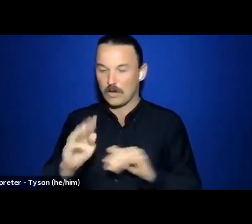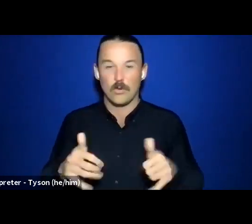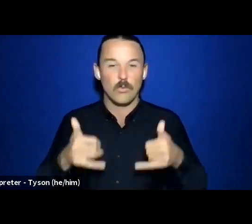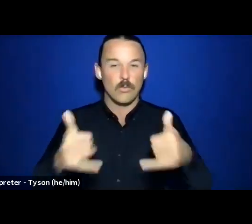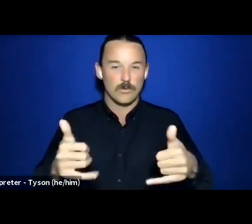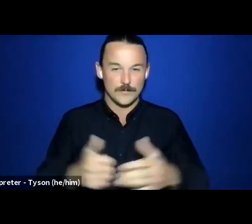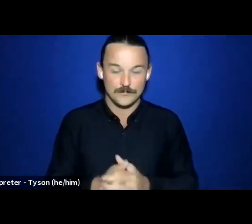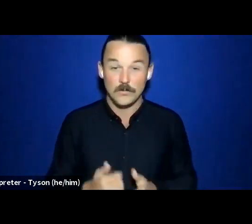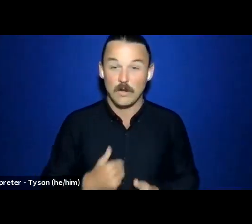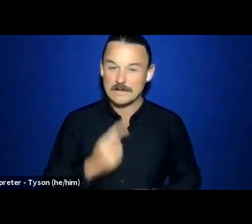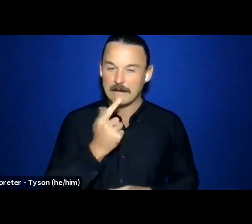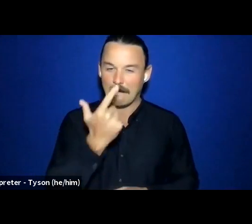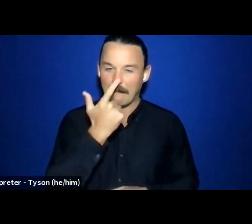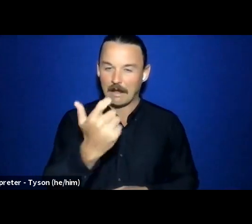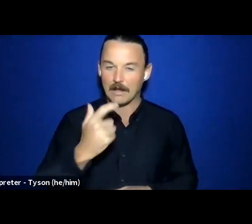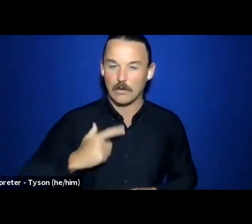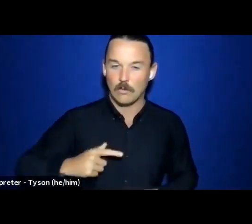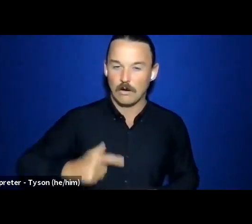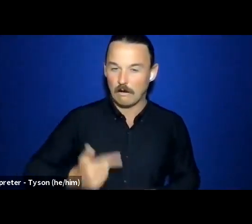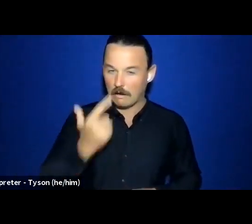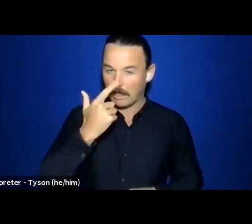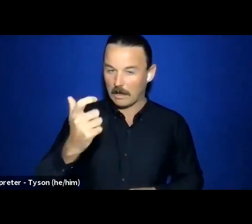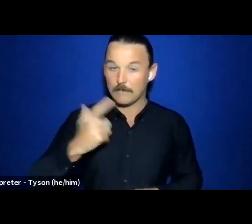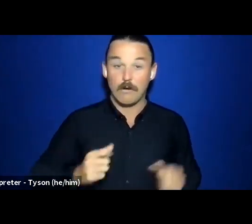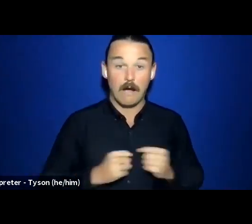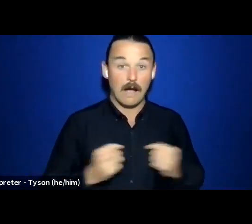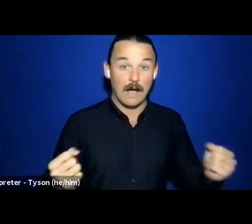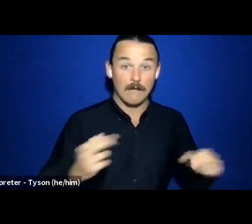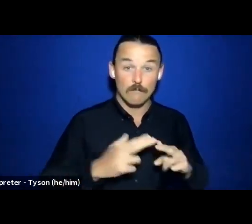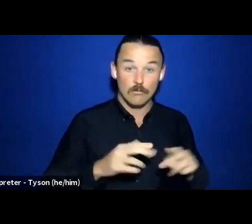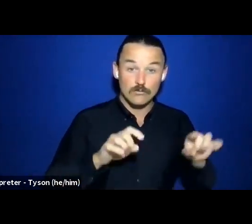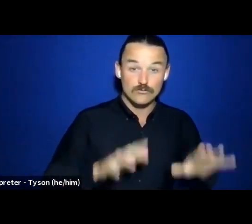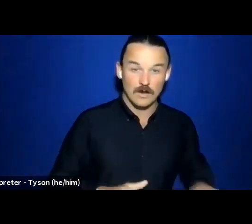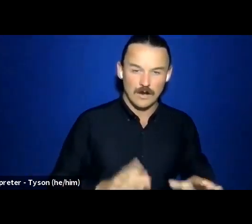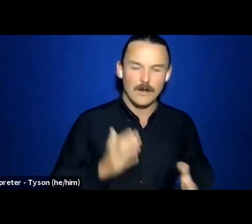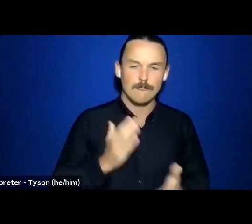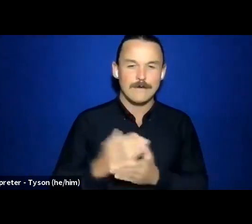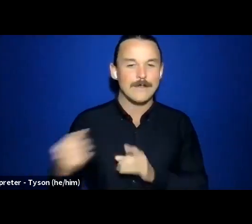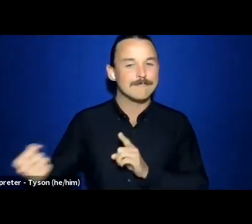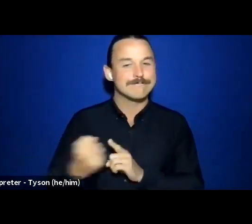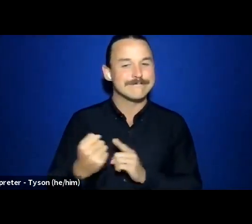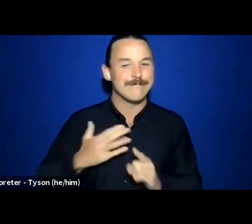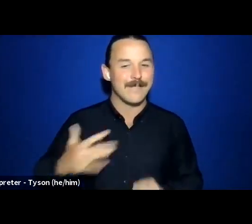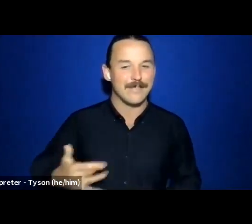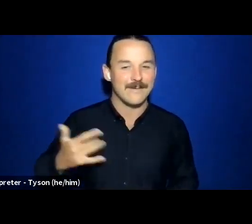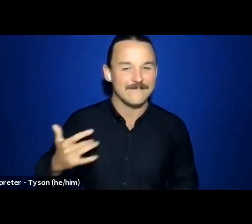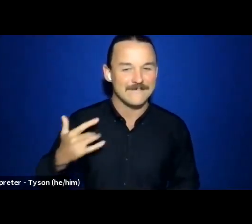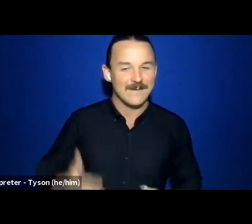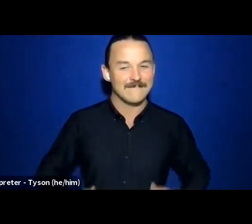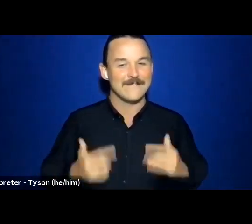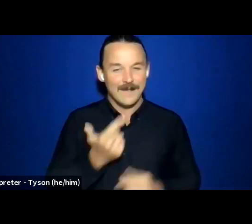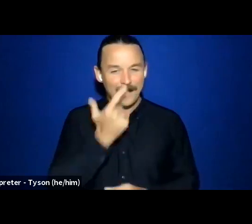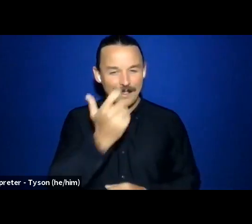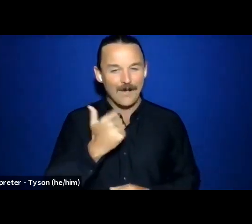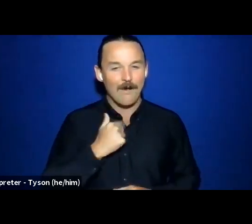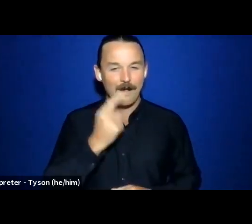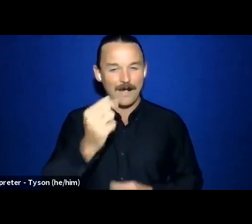I Call it privilege I Call it privilege because out for Australia has had a profound for Australia has had a profound impact on my life and I'm grateful that I'm in a position.